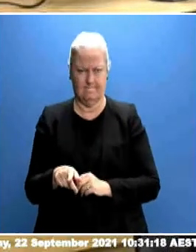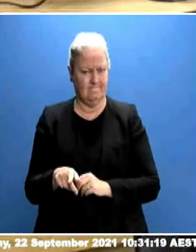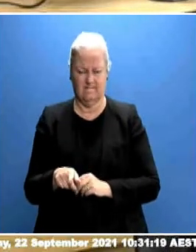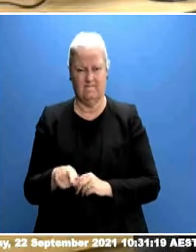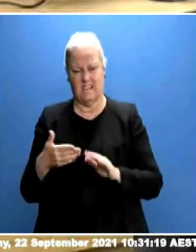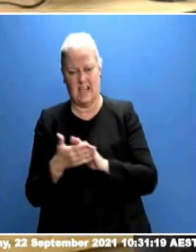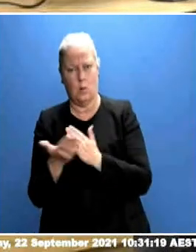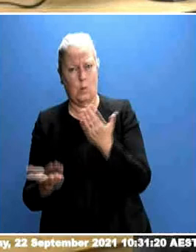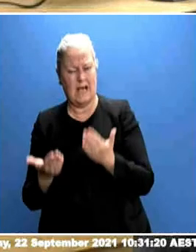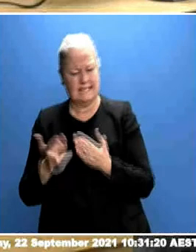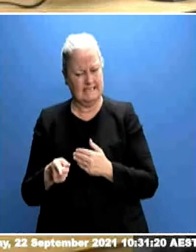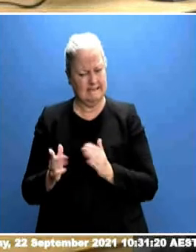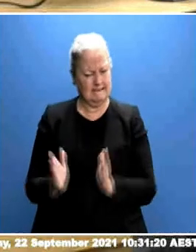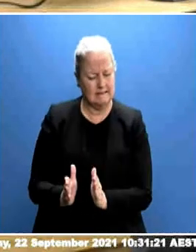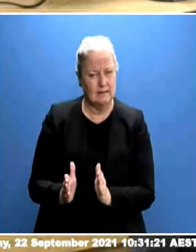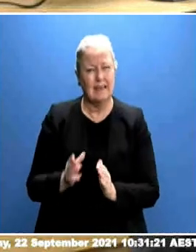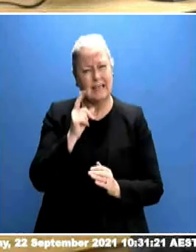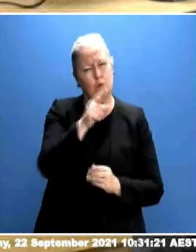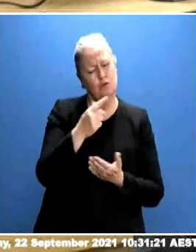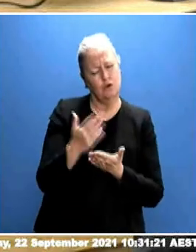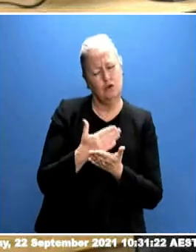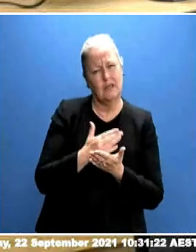Can you share with the Commissioners that particular occasion?